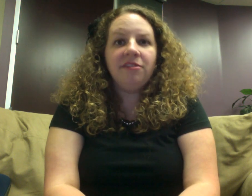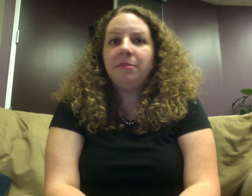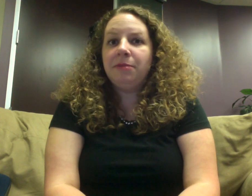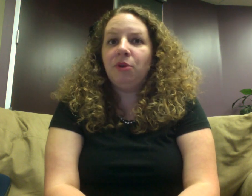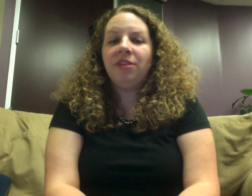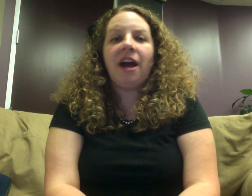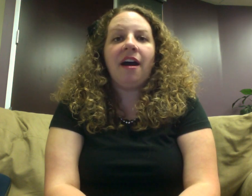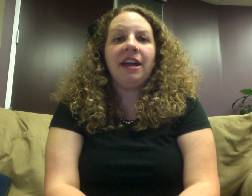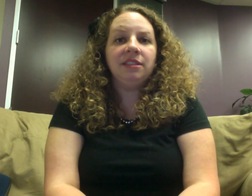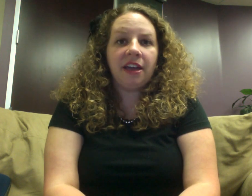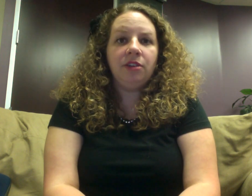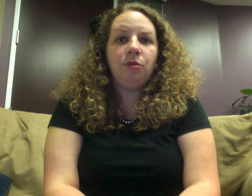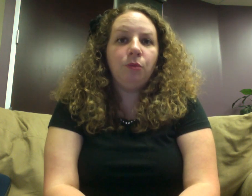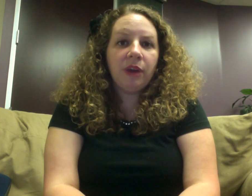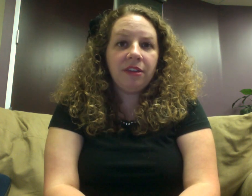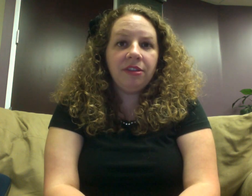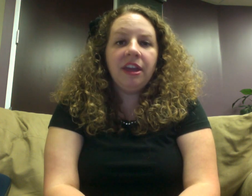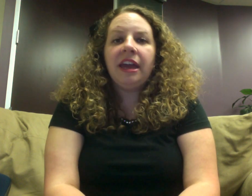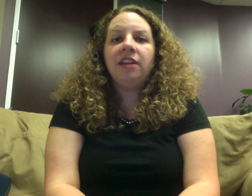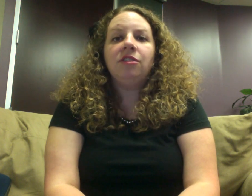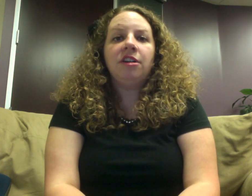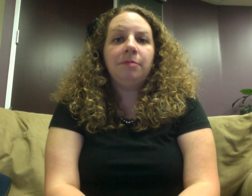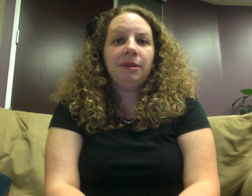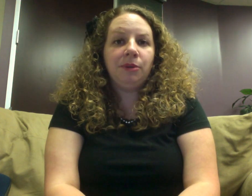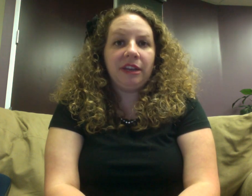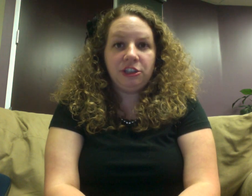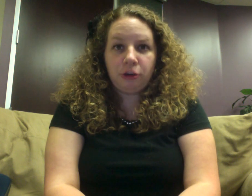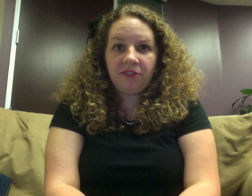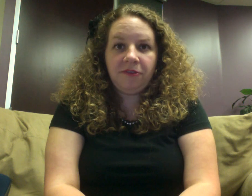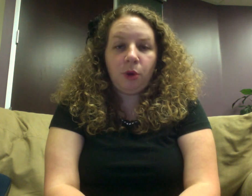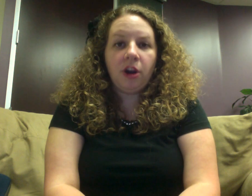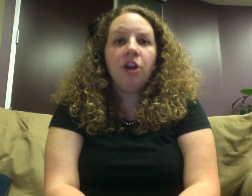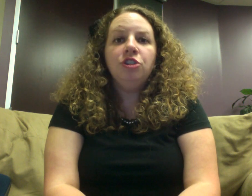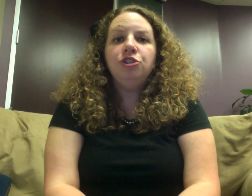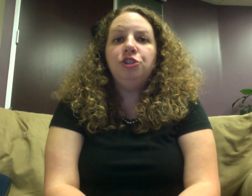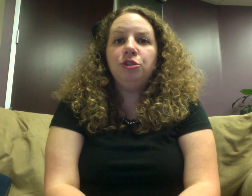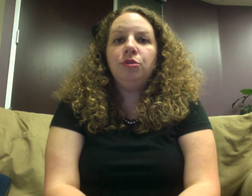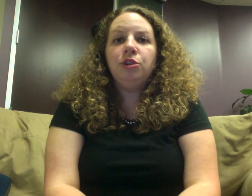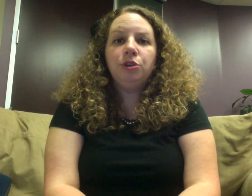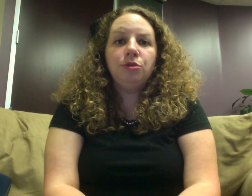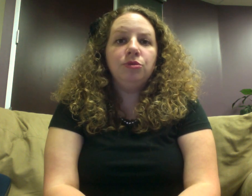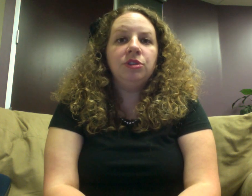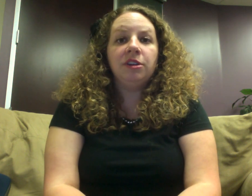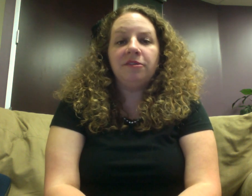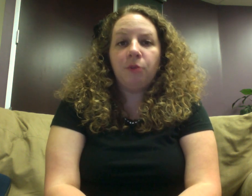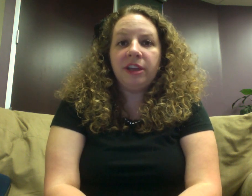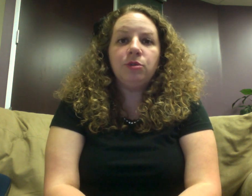of the people that I sign with and a lot of the people Interpreter for do use their voice